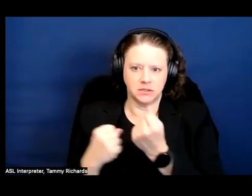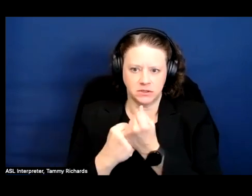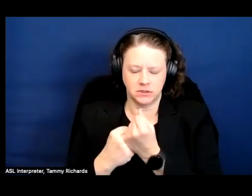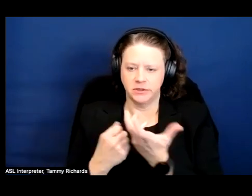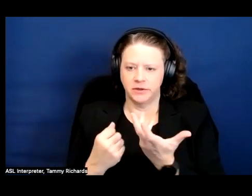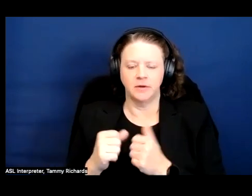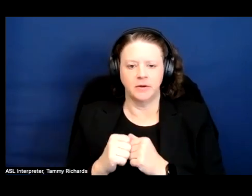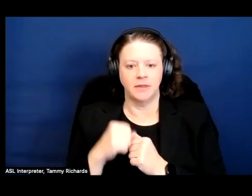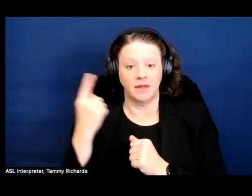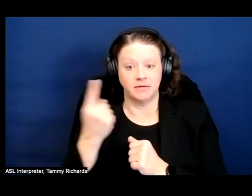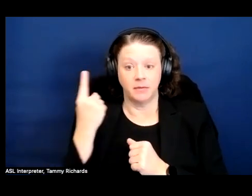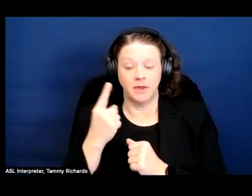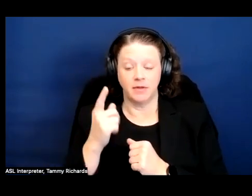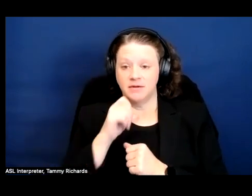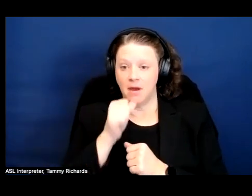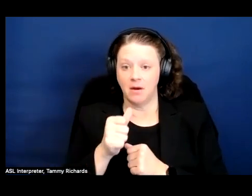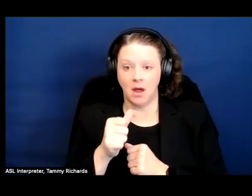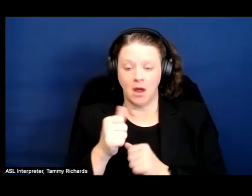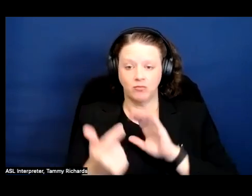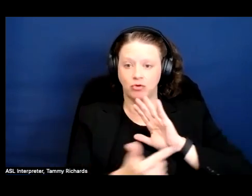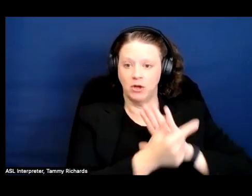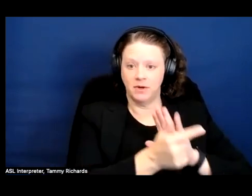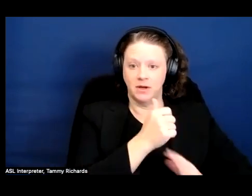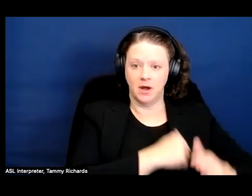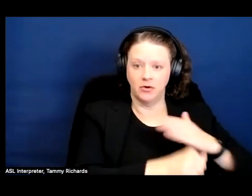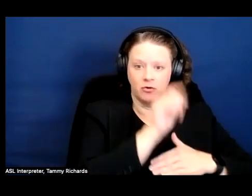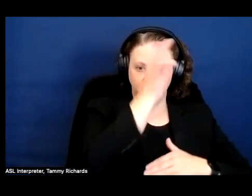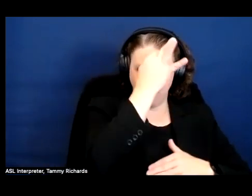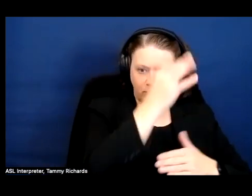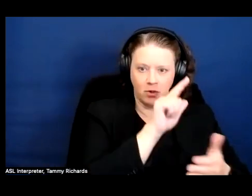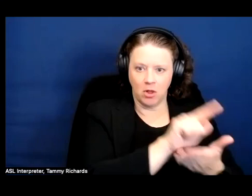it is a longstanding, very large program across the nation